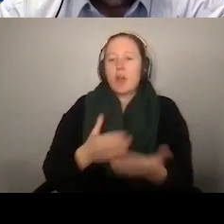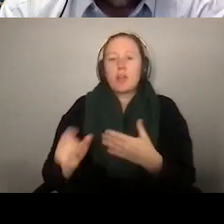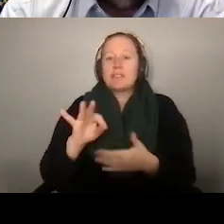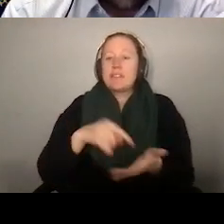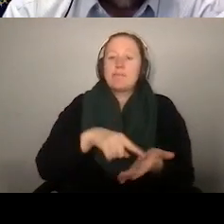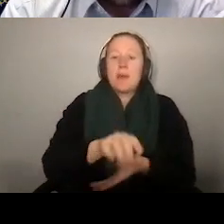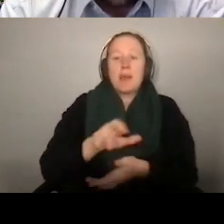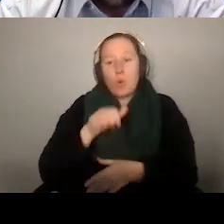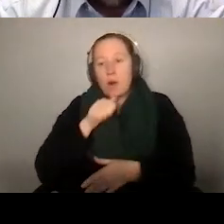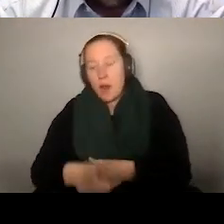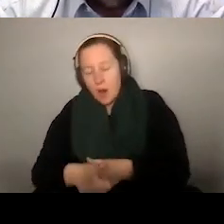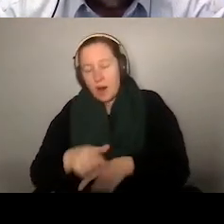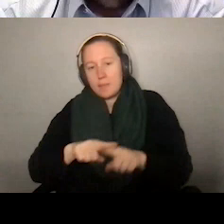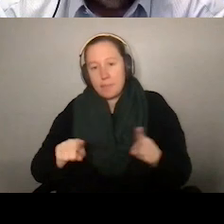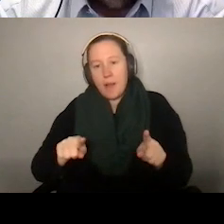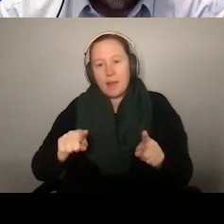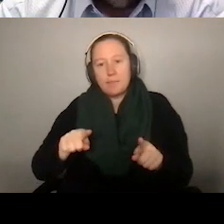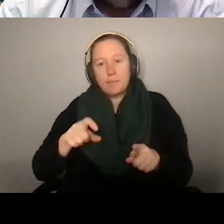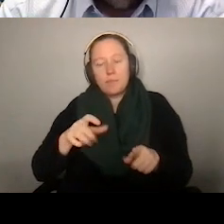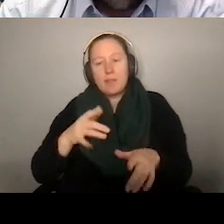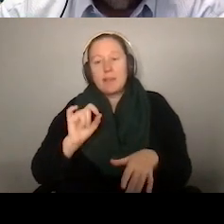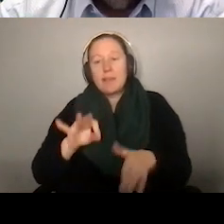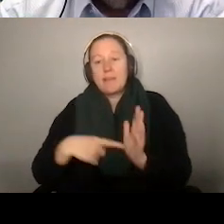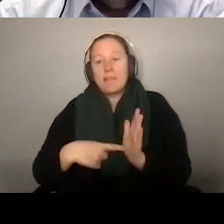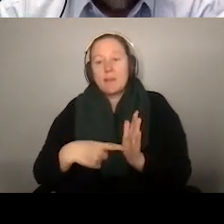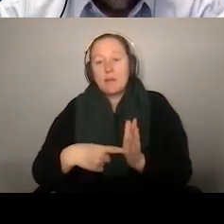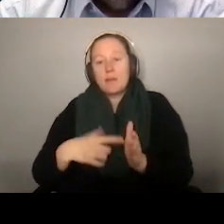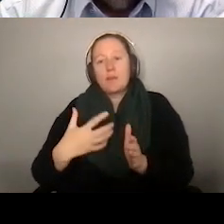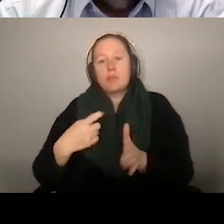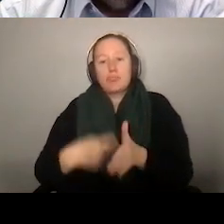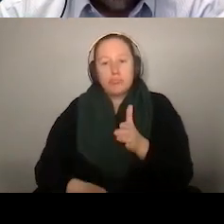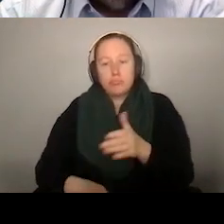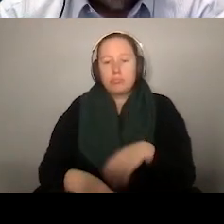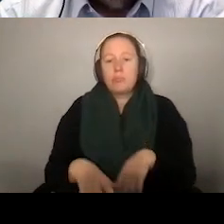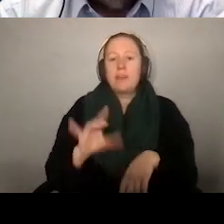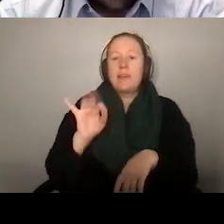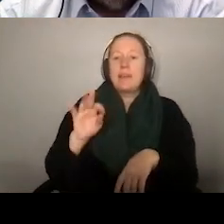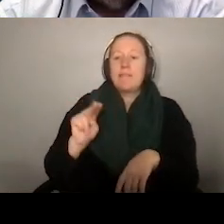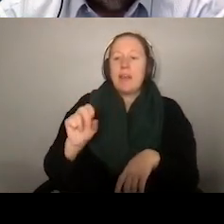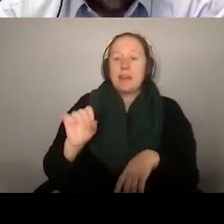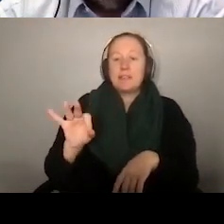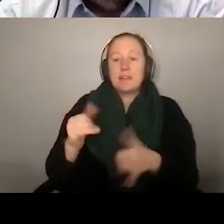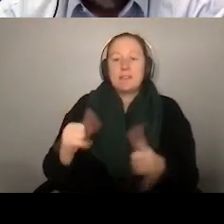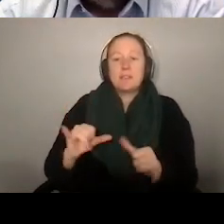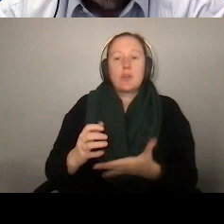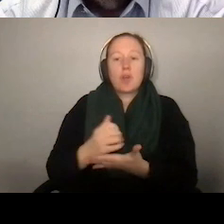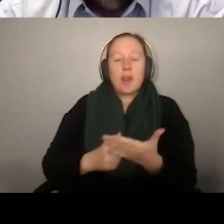those expenses by that reporting date. If NSF was still collecting the quarterly FFR,